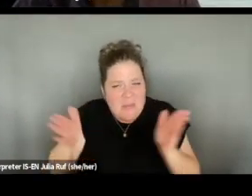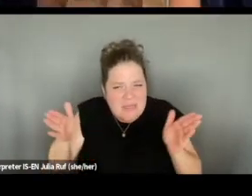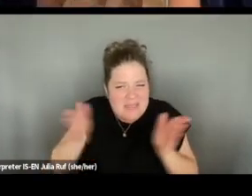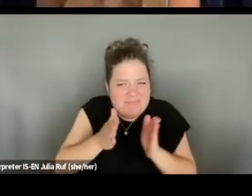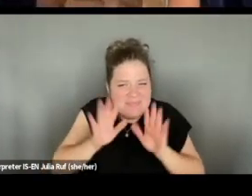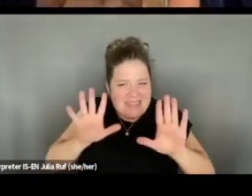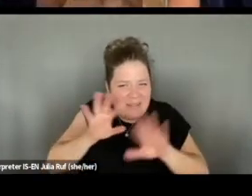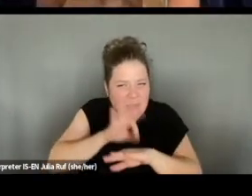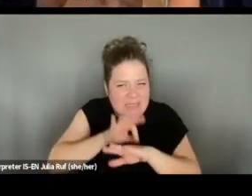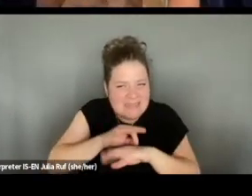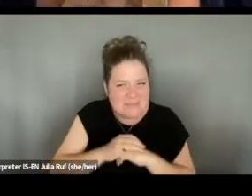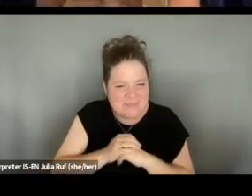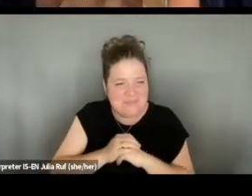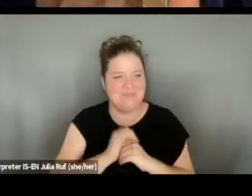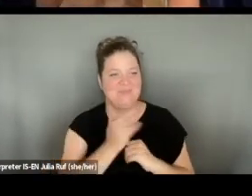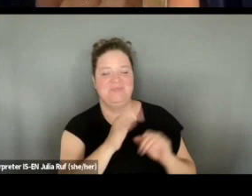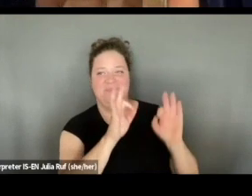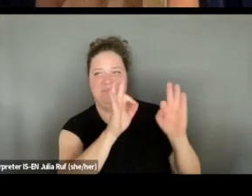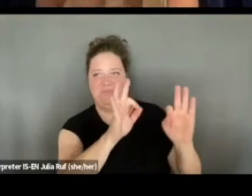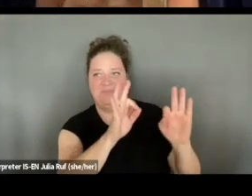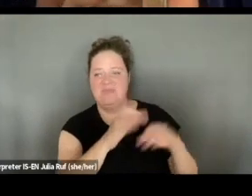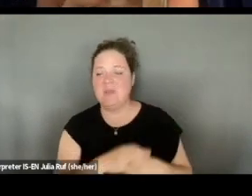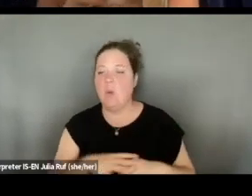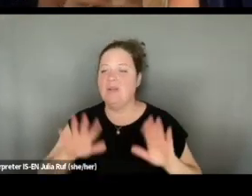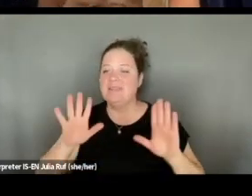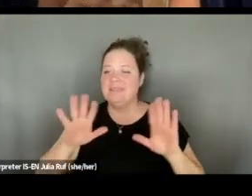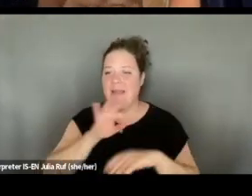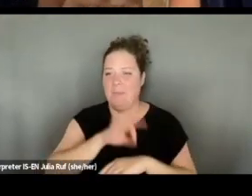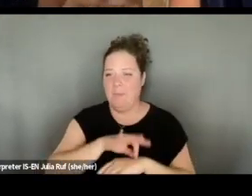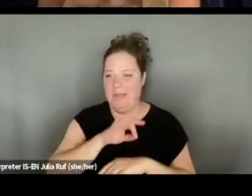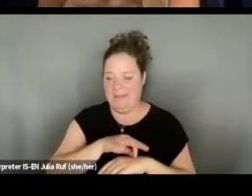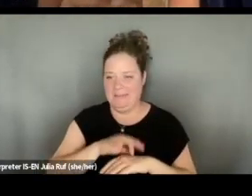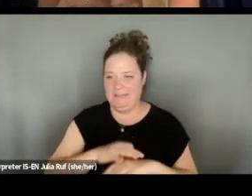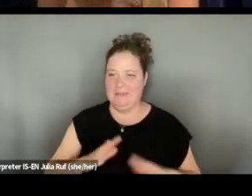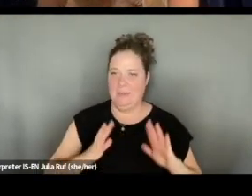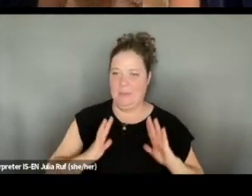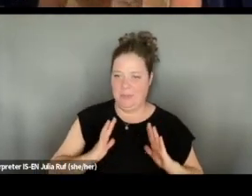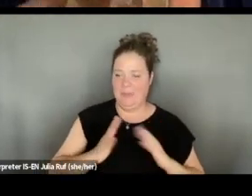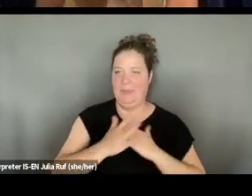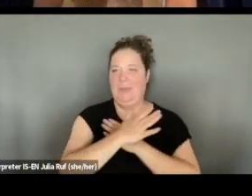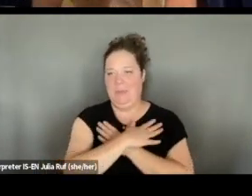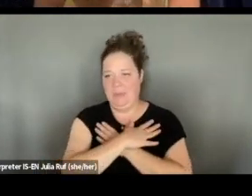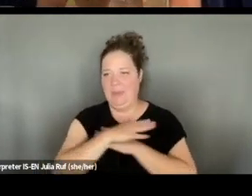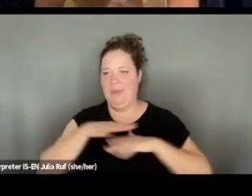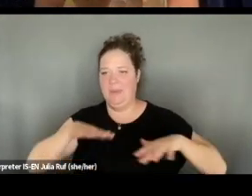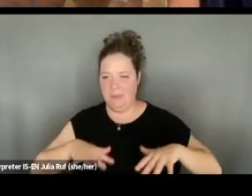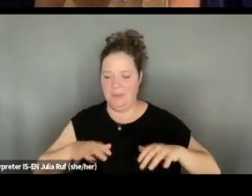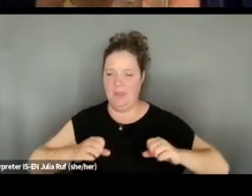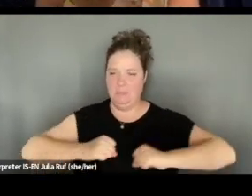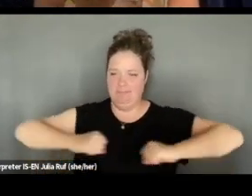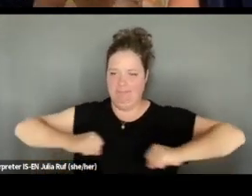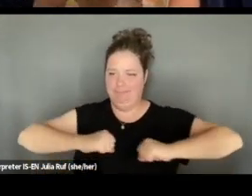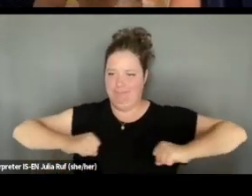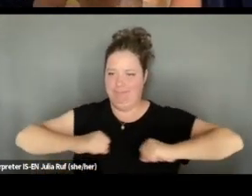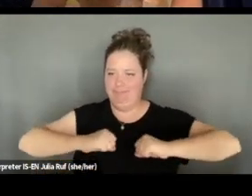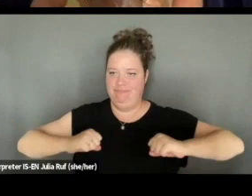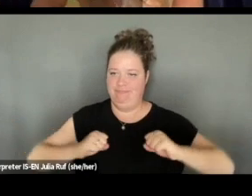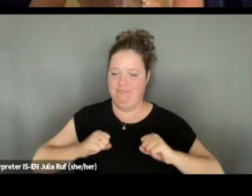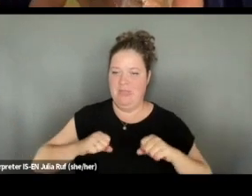push for a ten-minute break? >> SUSANNA LAURIN: Yes. So, we'll meet again 2:55 Central European Time.